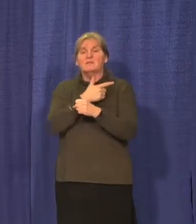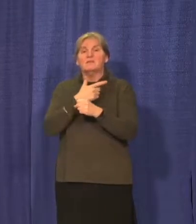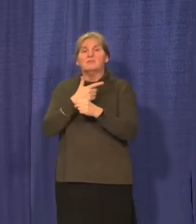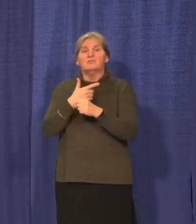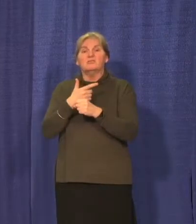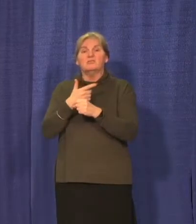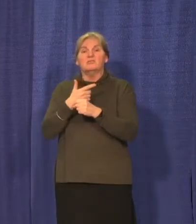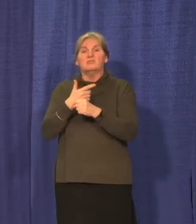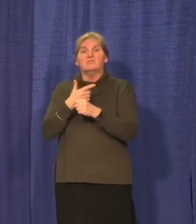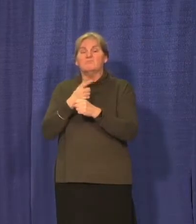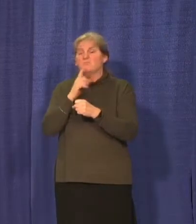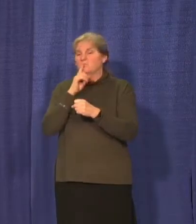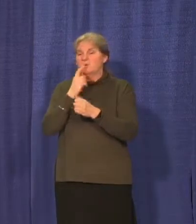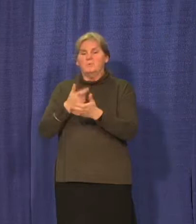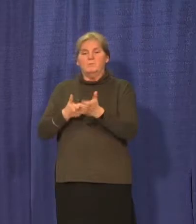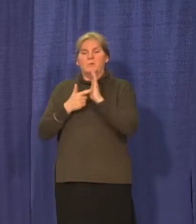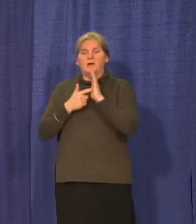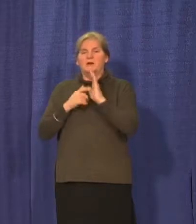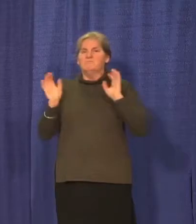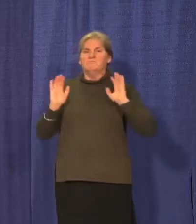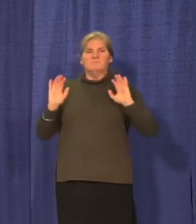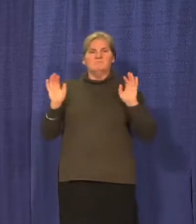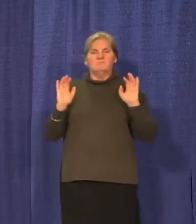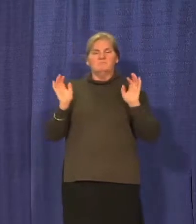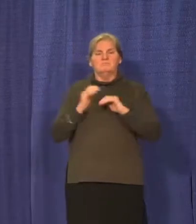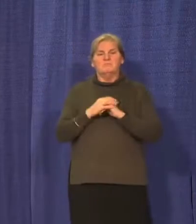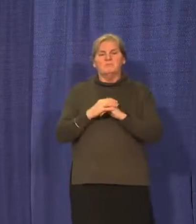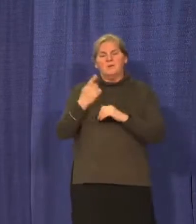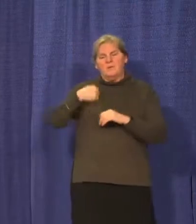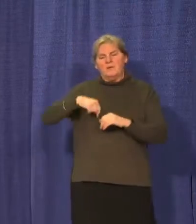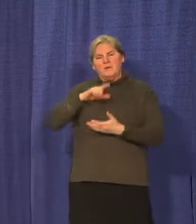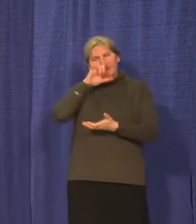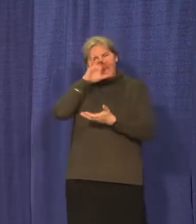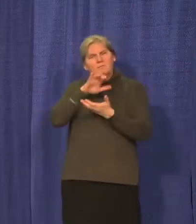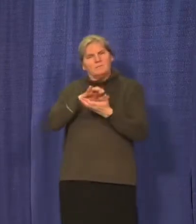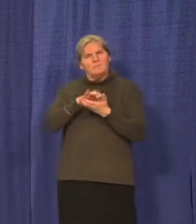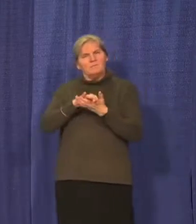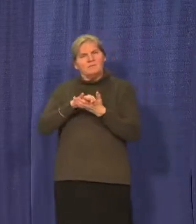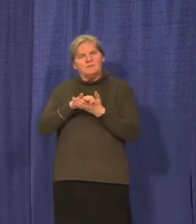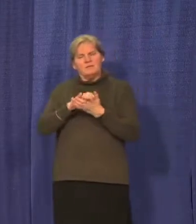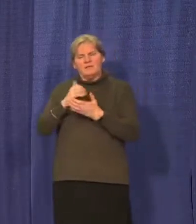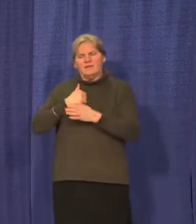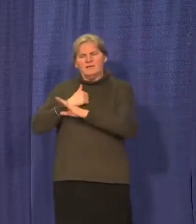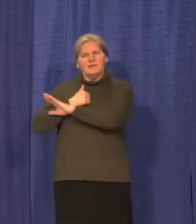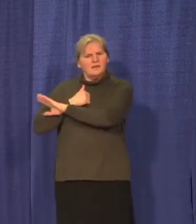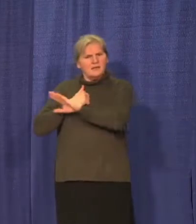itself about any mandatory anything. We really believe, as a nation,